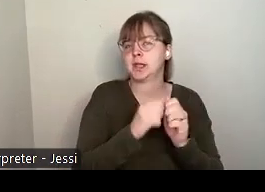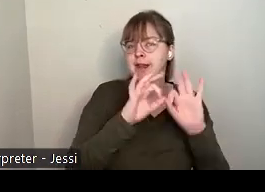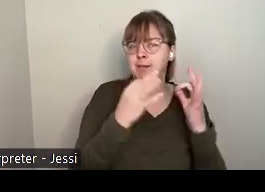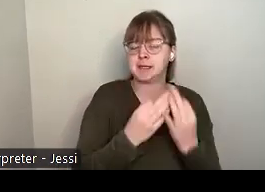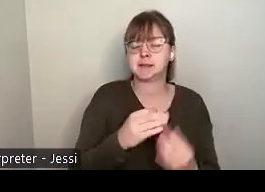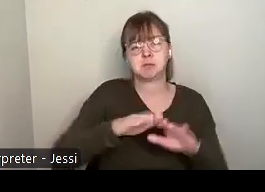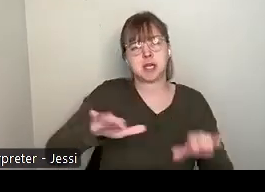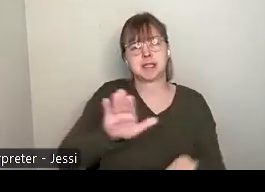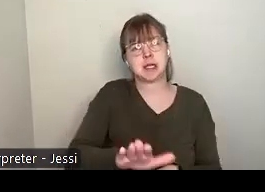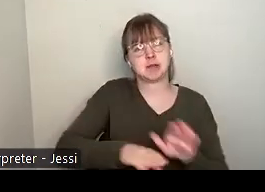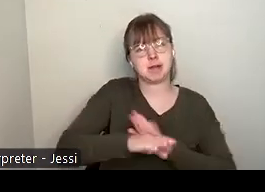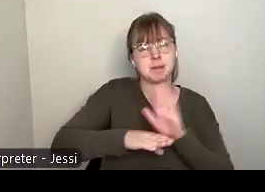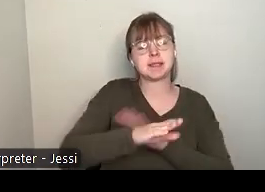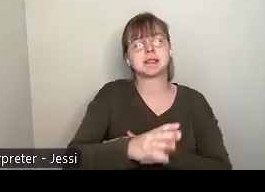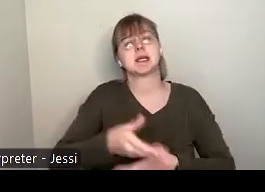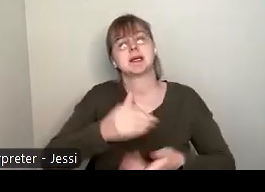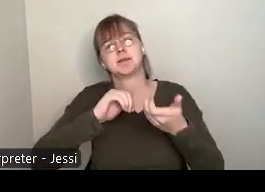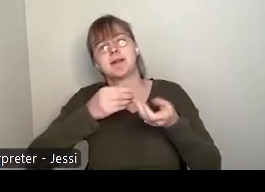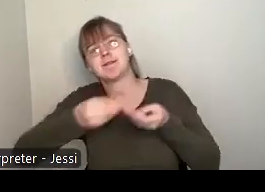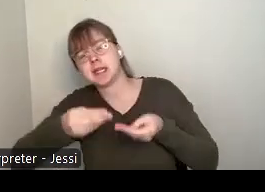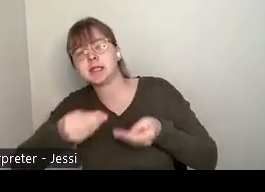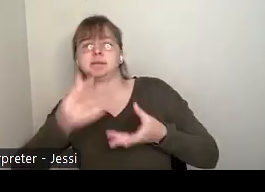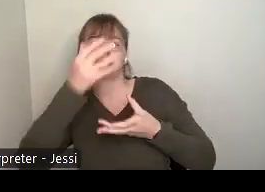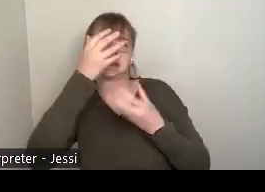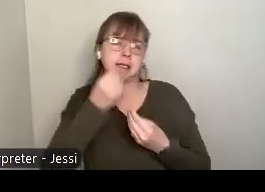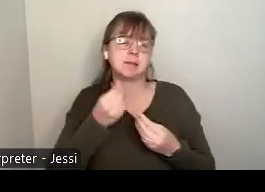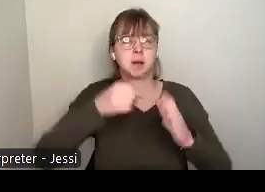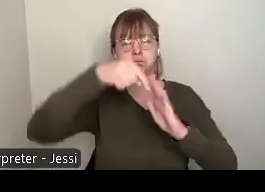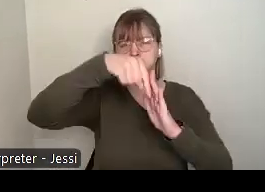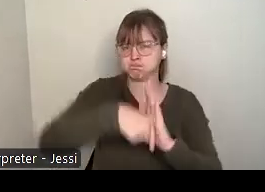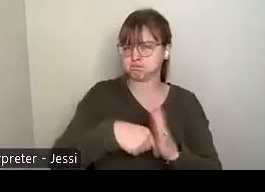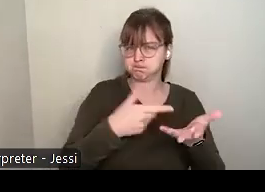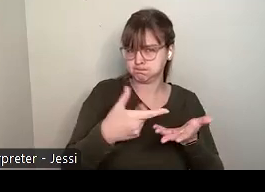feeding sleep those kinds of things a little bit more in depth and then tier three is our more